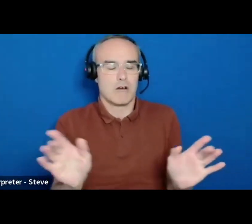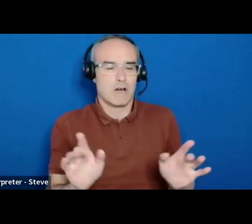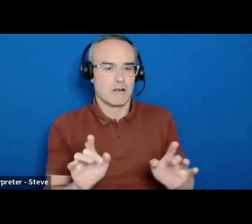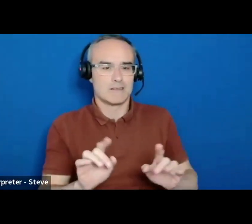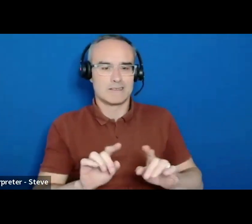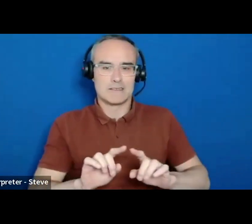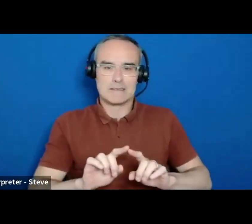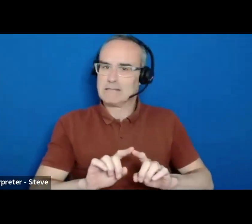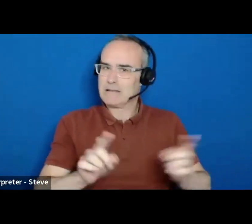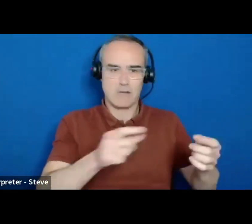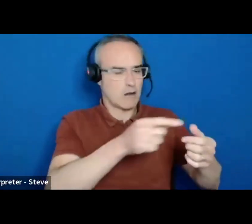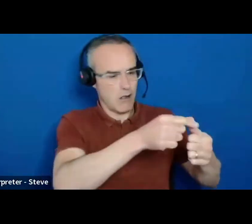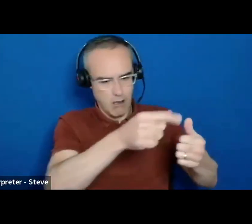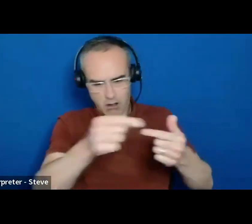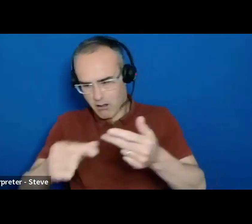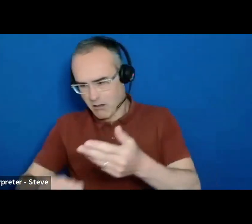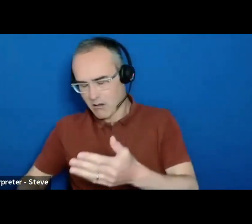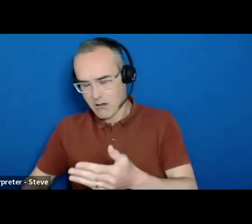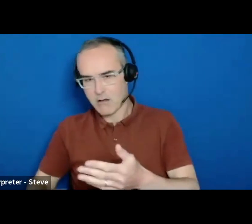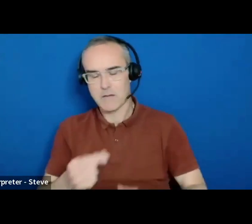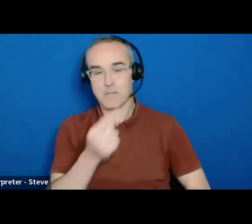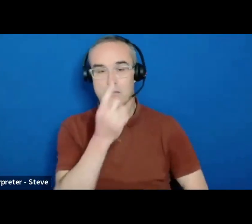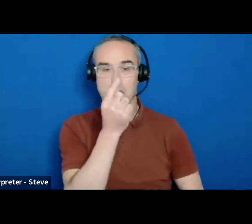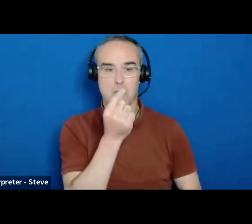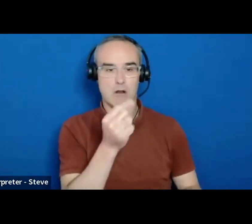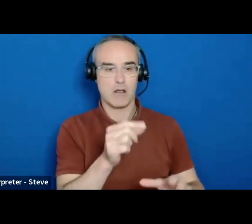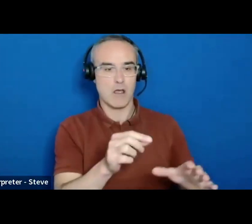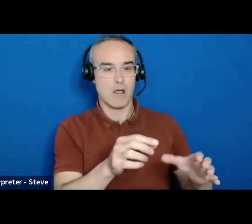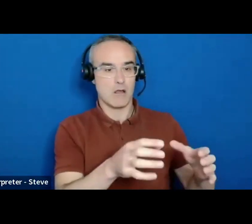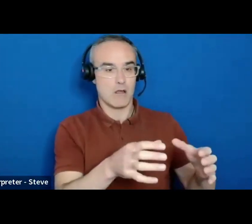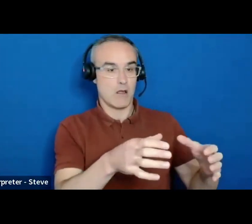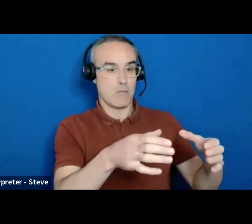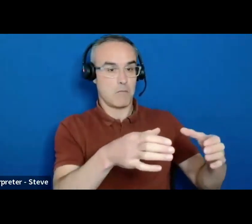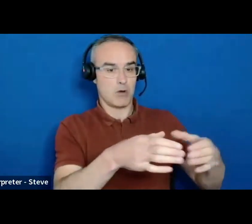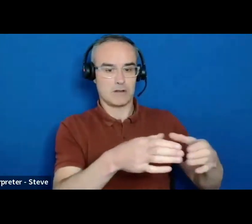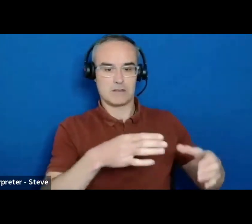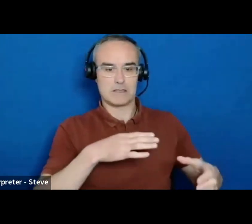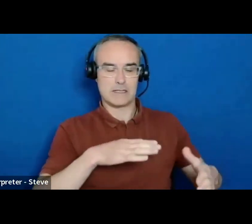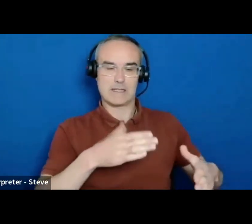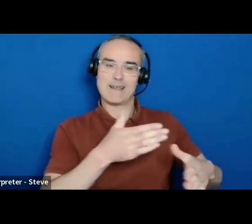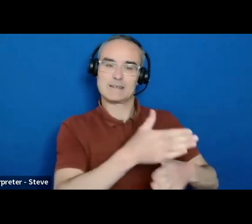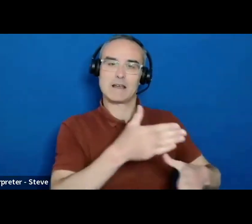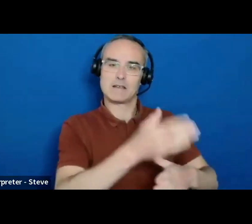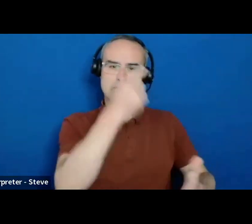types from bodies that are looking to make executive decisions on particular areas of